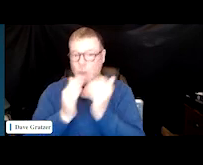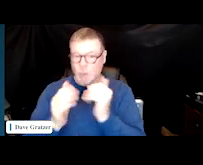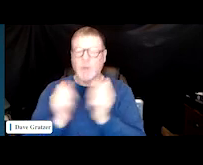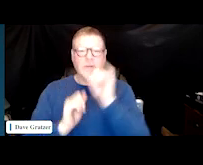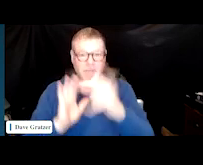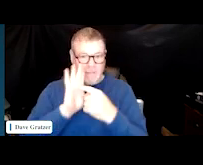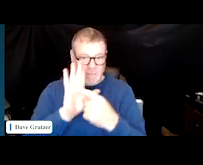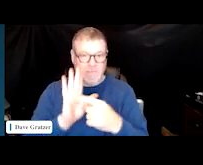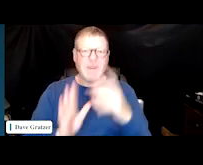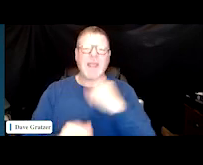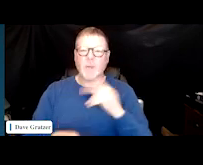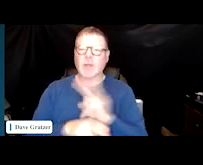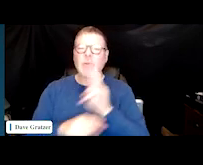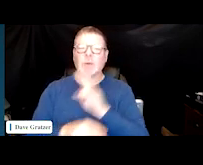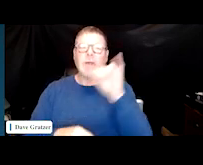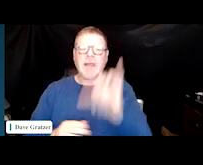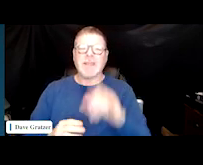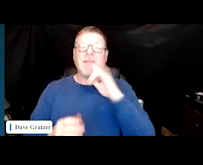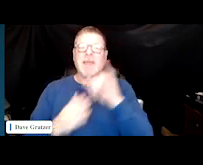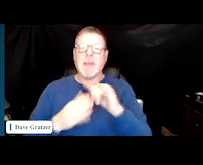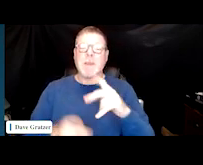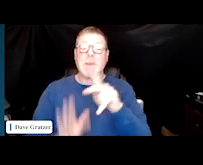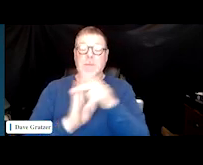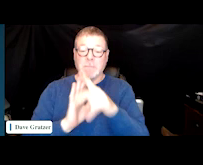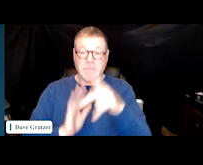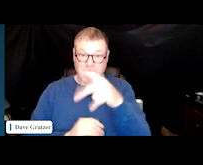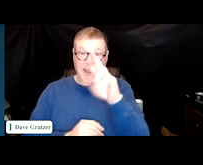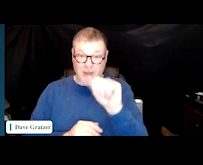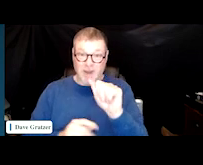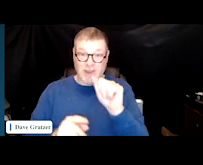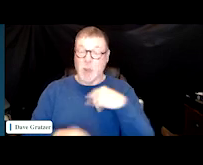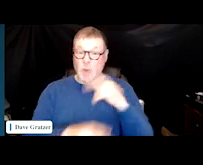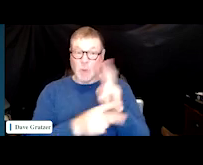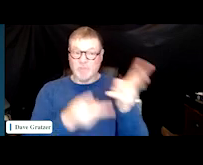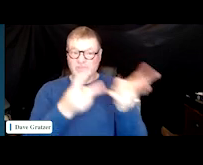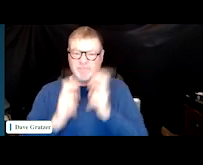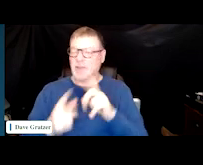And we utilize this model at Policy Research Associates to guide pretty much all of the work that we do